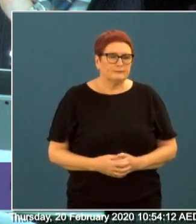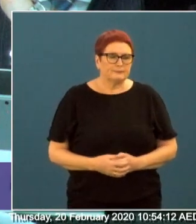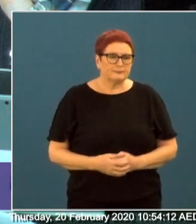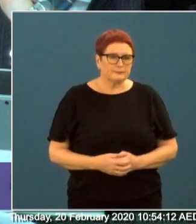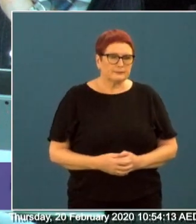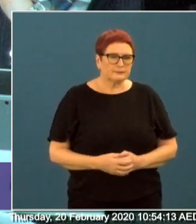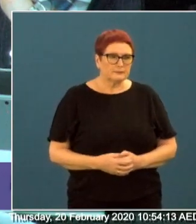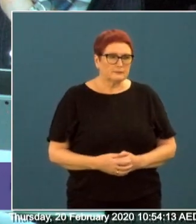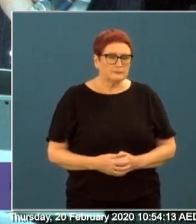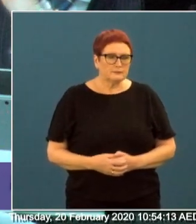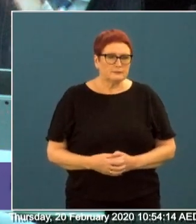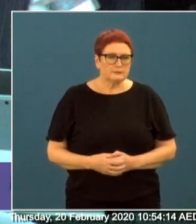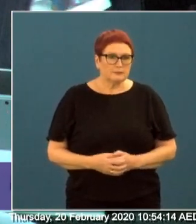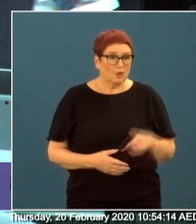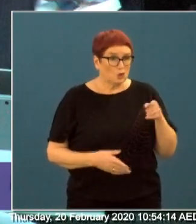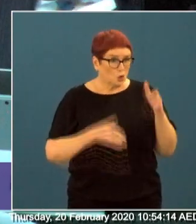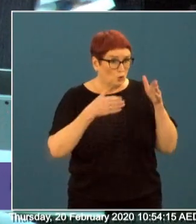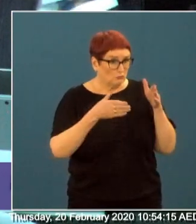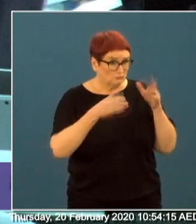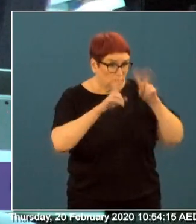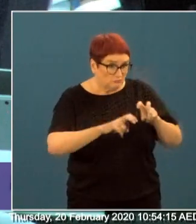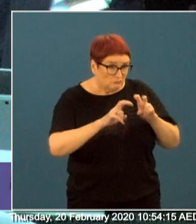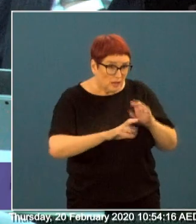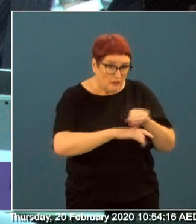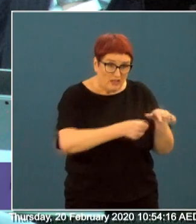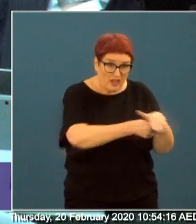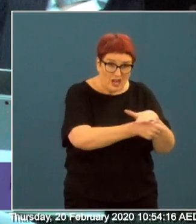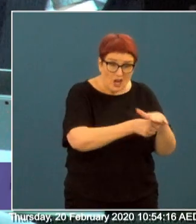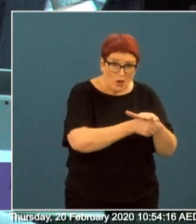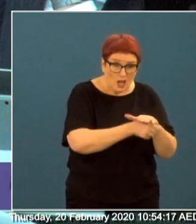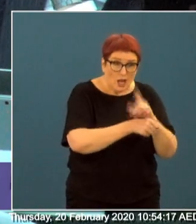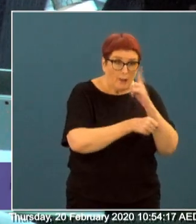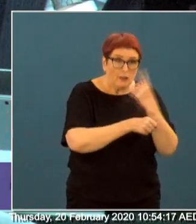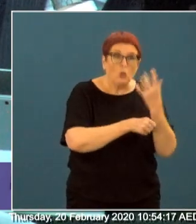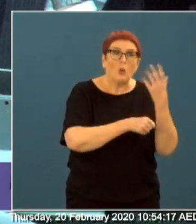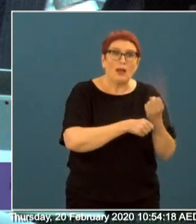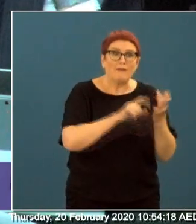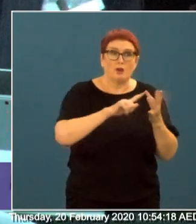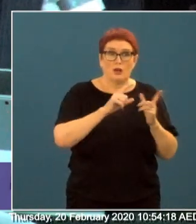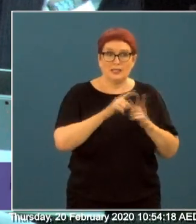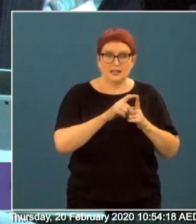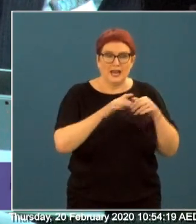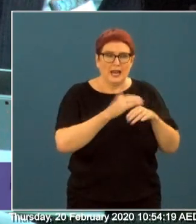So is that something that you've focused on in your research for people with intellectual disability in very closed settings?